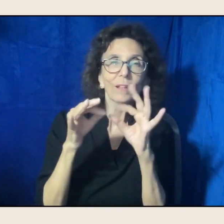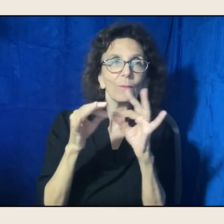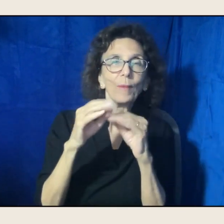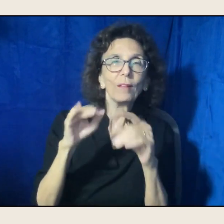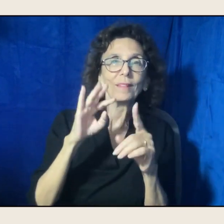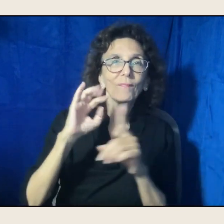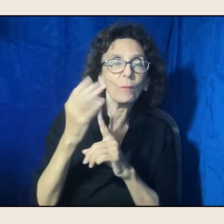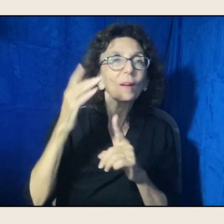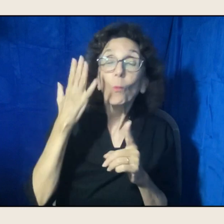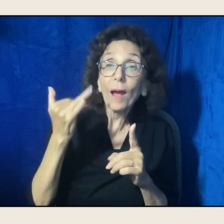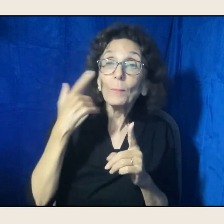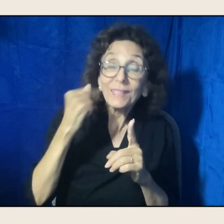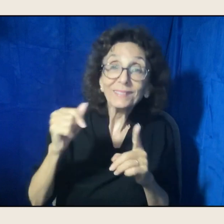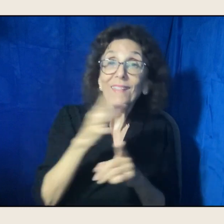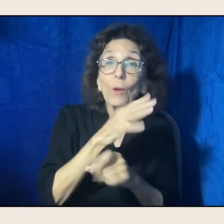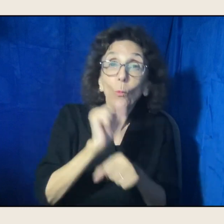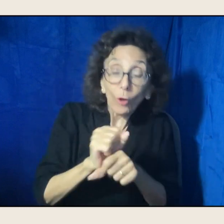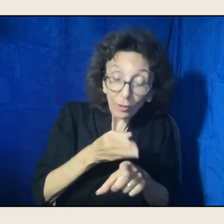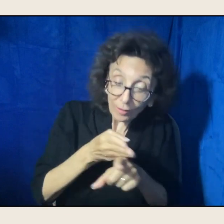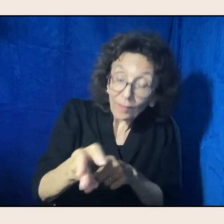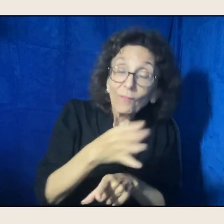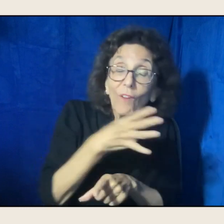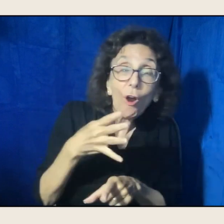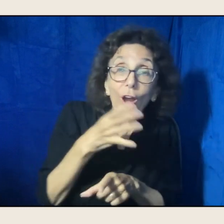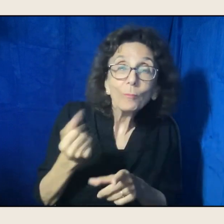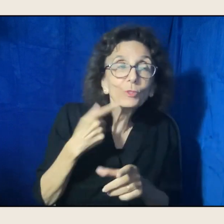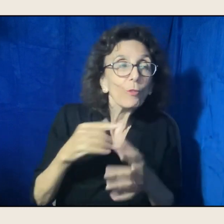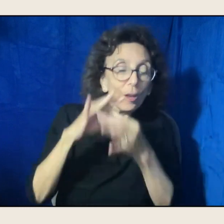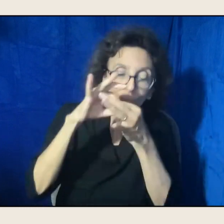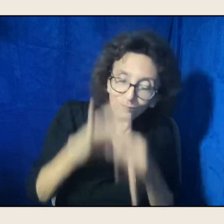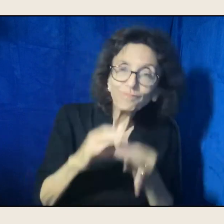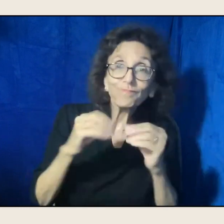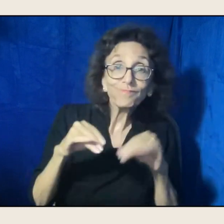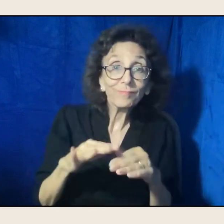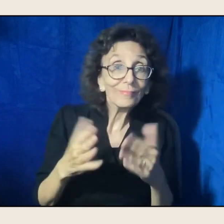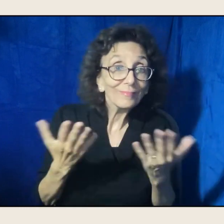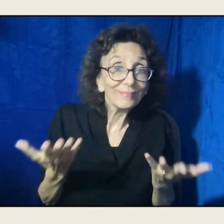And so for me, revisiting these narratives